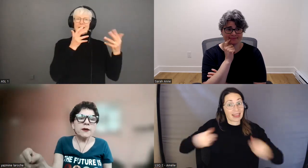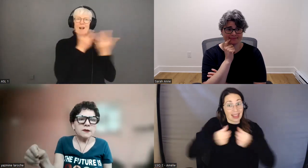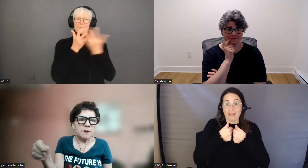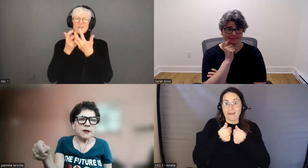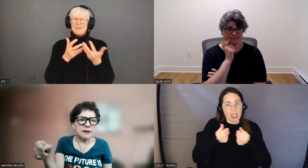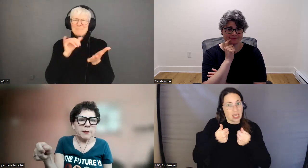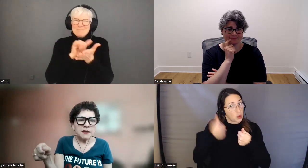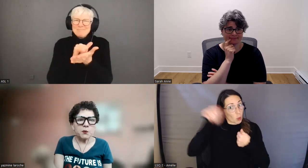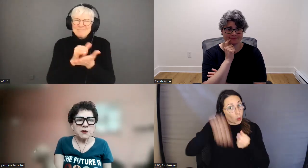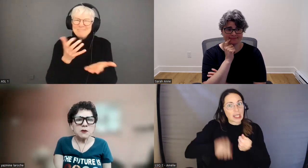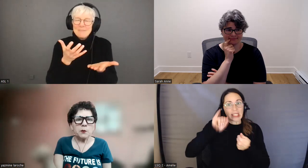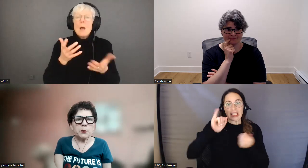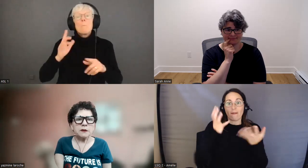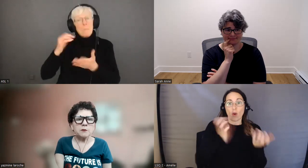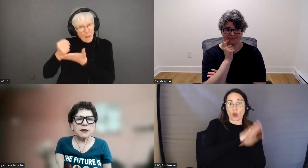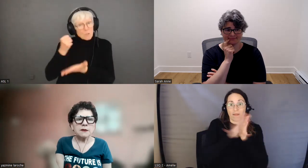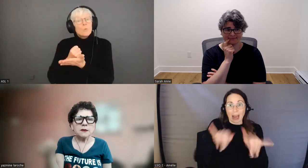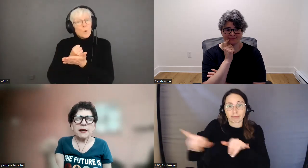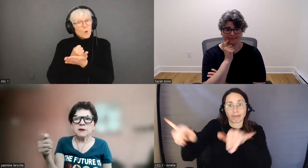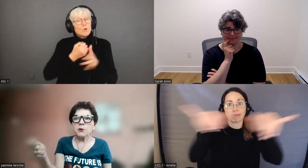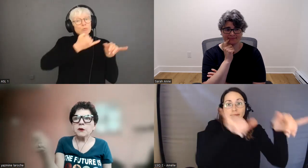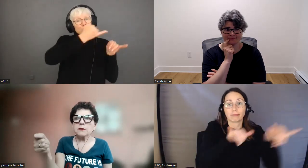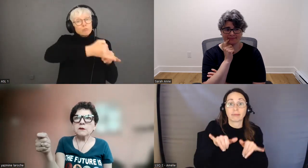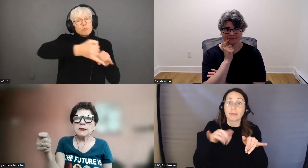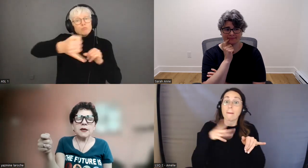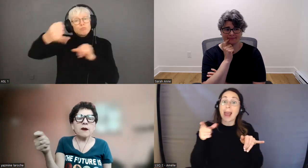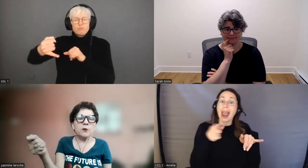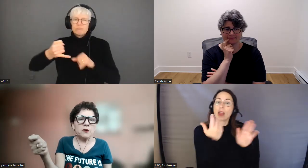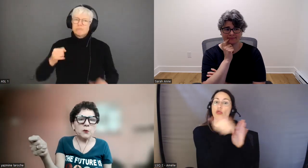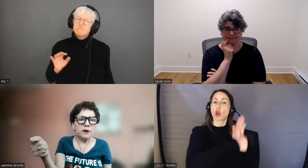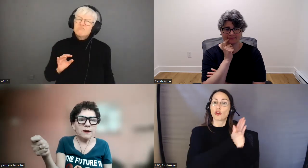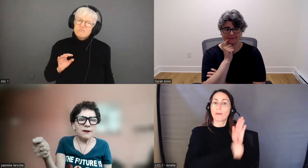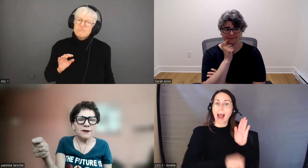like the passport is so important because the passport doesn't care where you work it